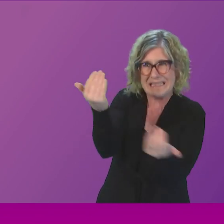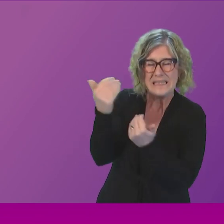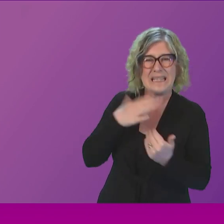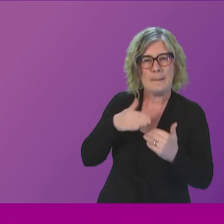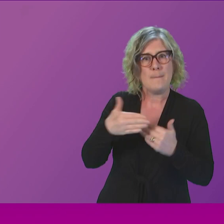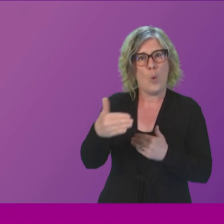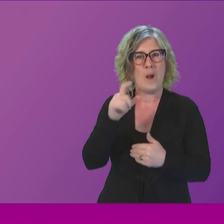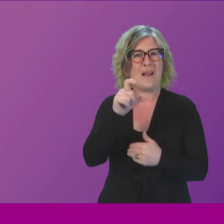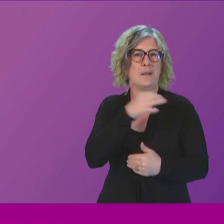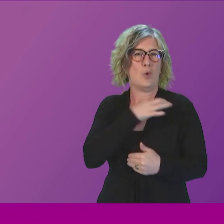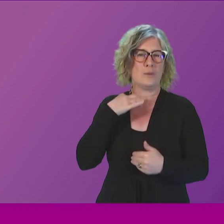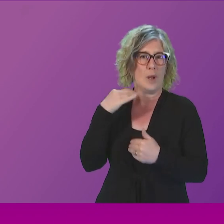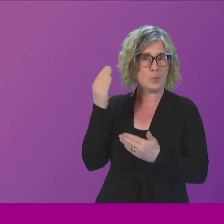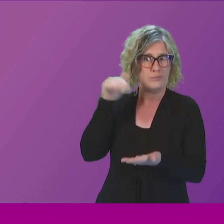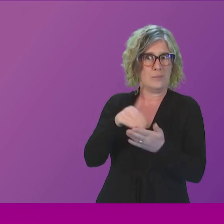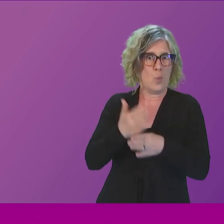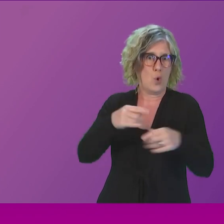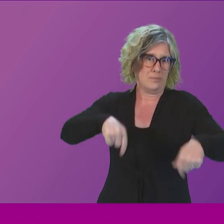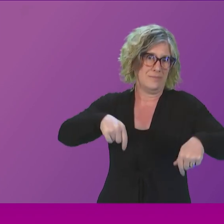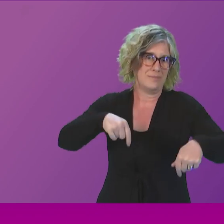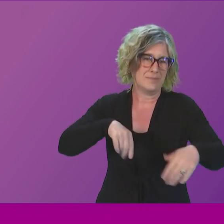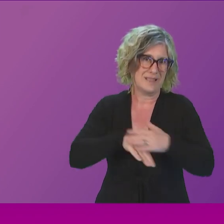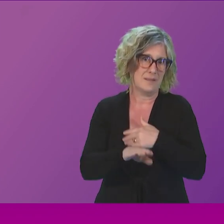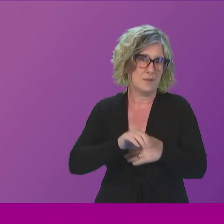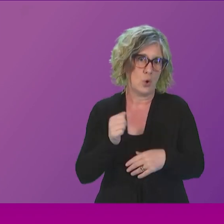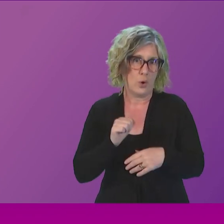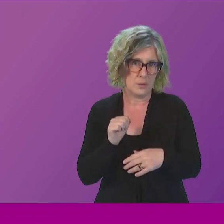I am happy to look into the detail of the individual case that Anas Sarwar has raised,